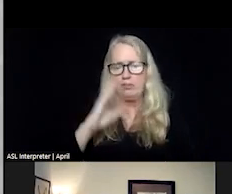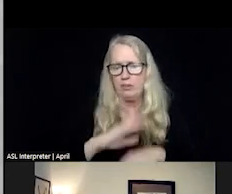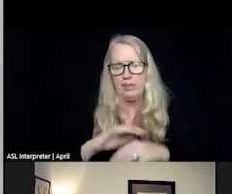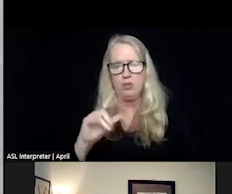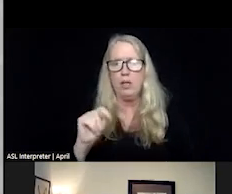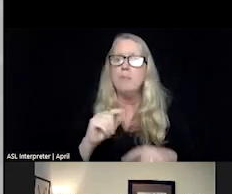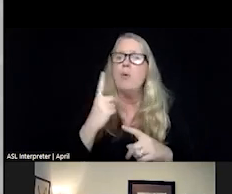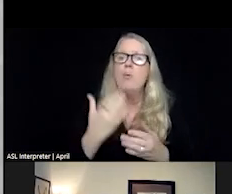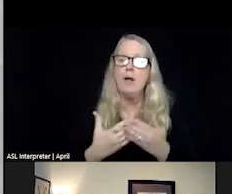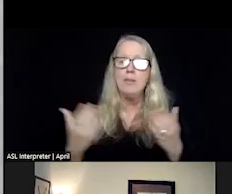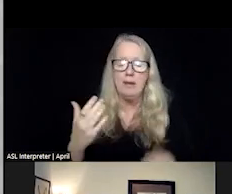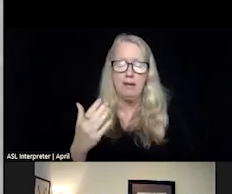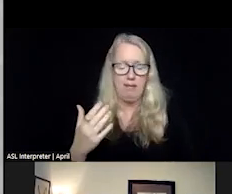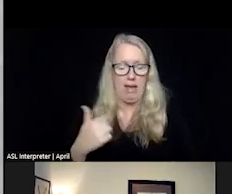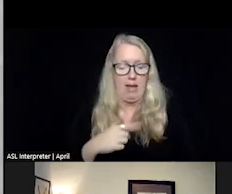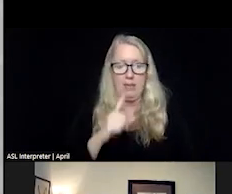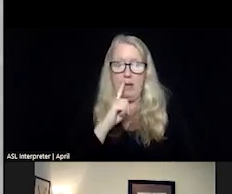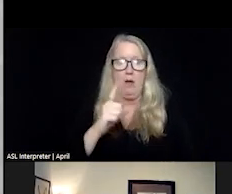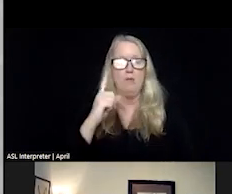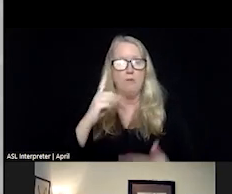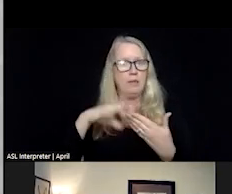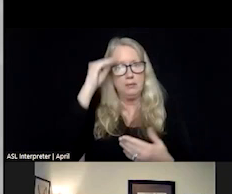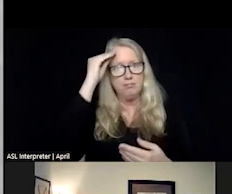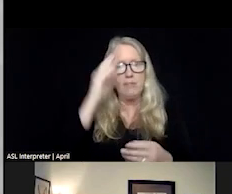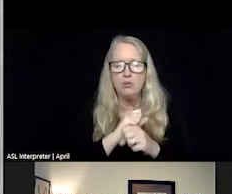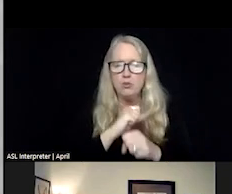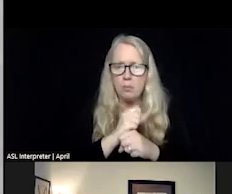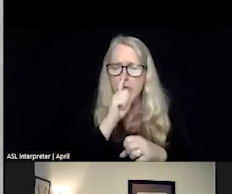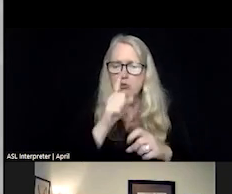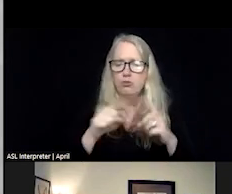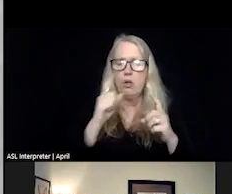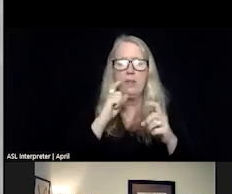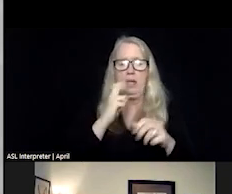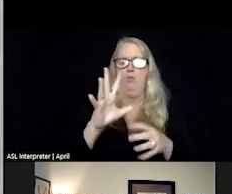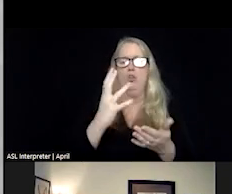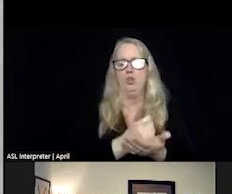ONE THING THAT I TOOK HOME IS MAKING SURE THAT WE ARE USING THE TECHNOLOGY IN A